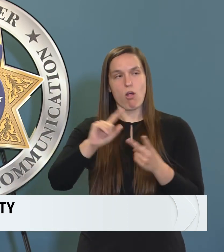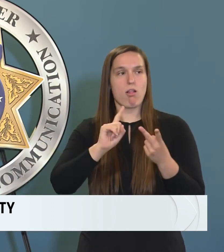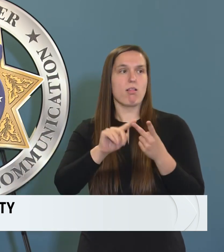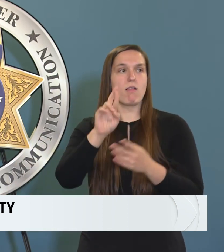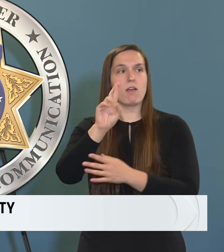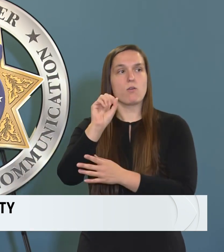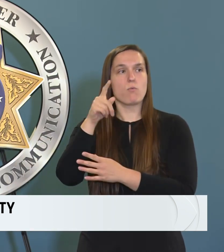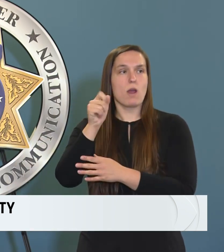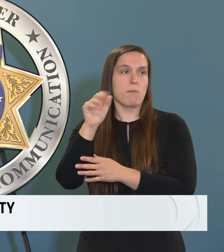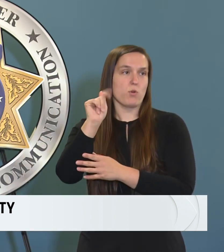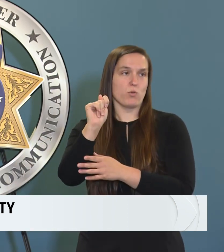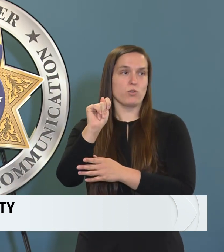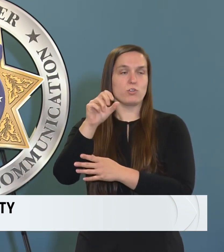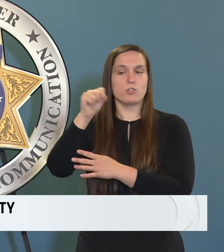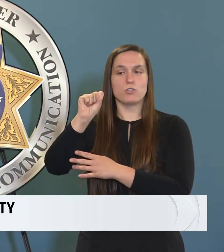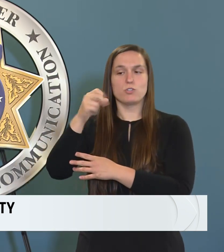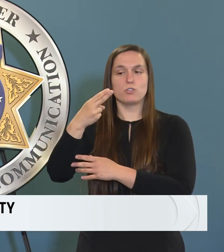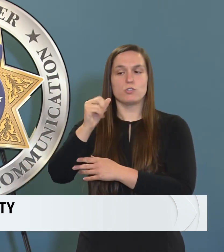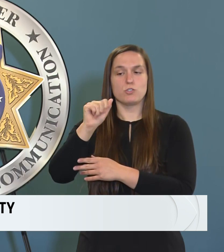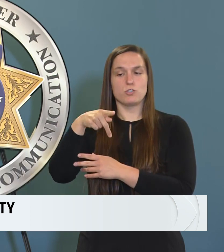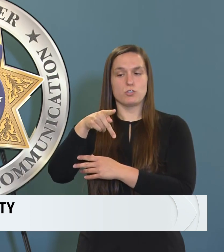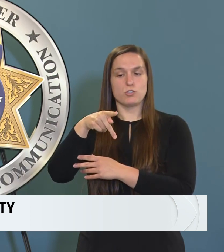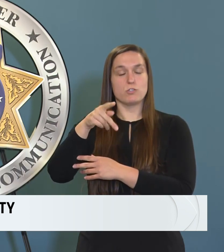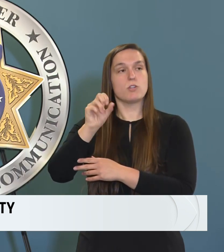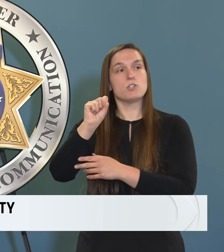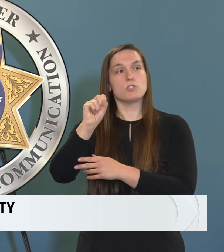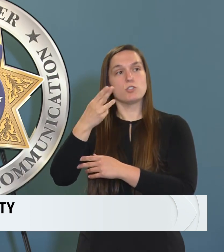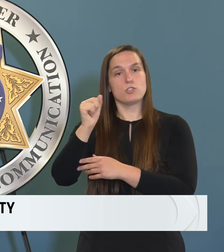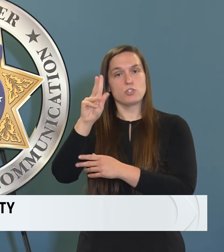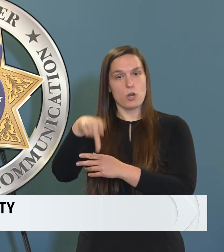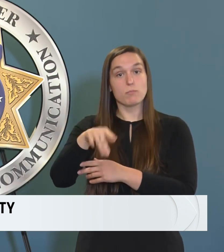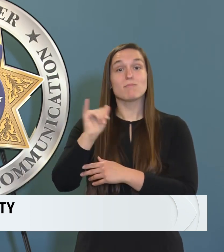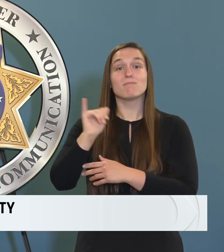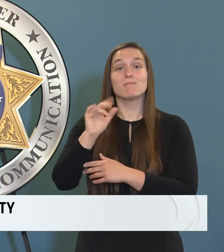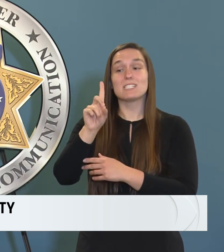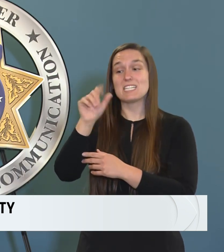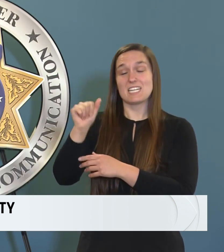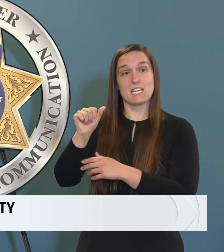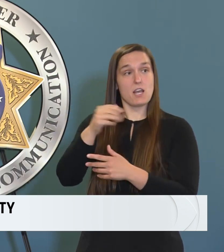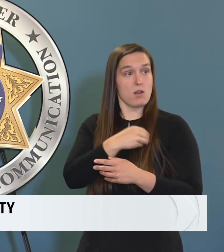VICTIMS WHO TRAGICALLY LOST THEIR LIVES. AND TURN BILL AND